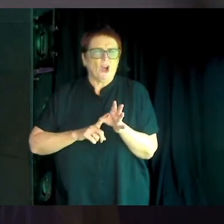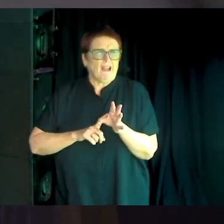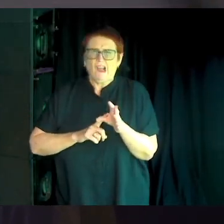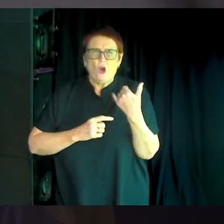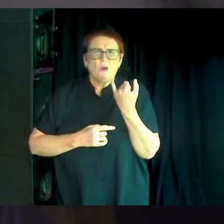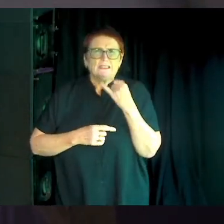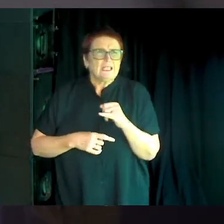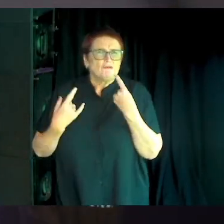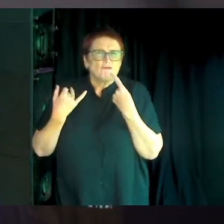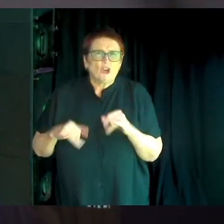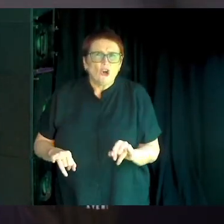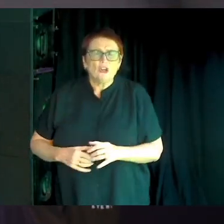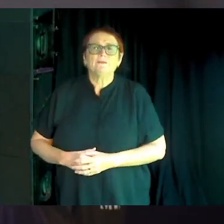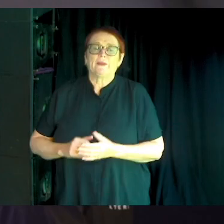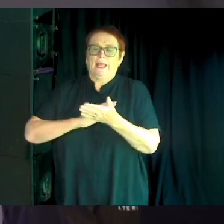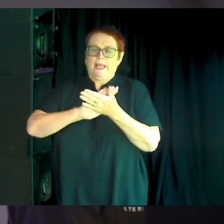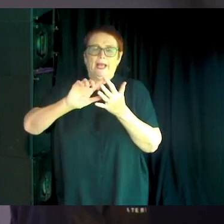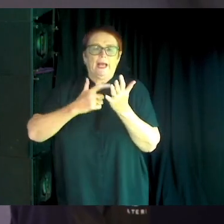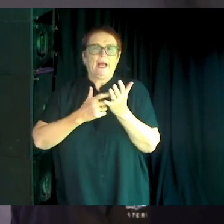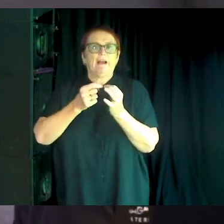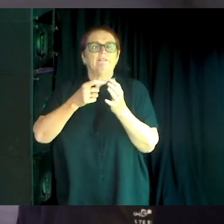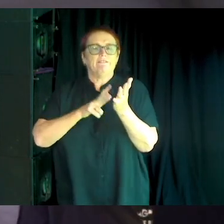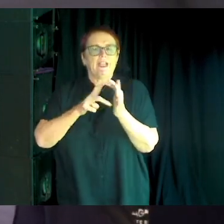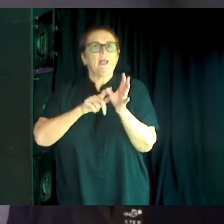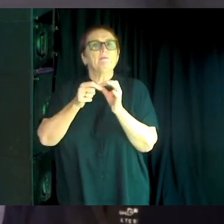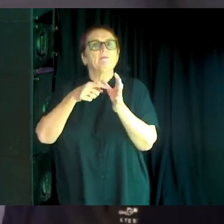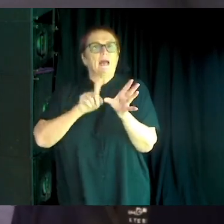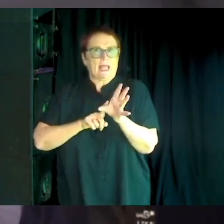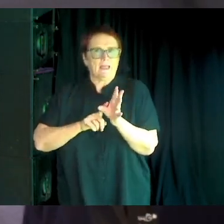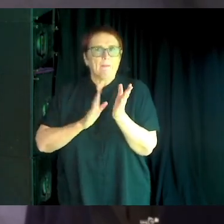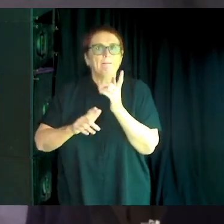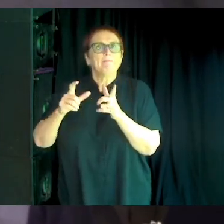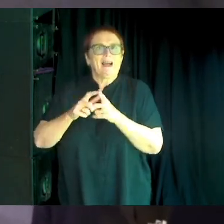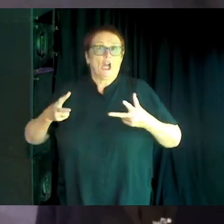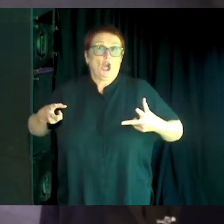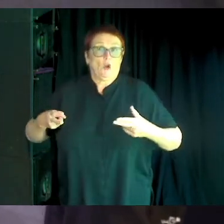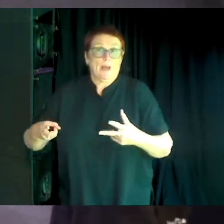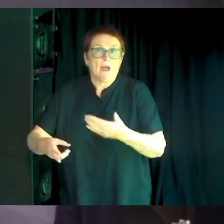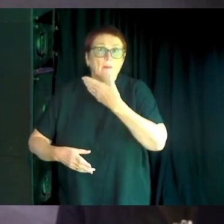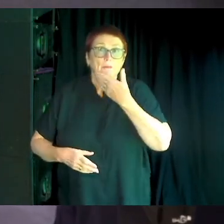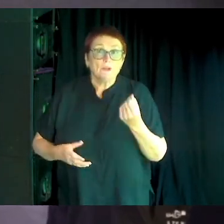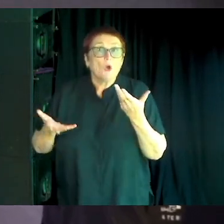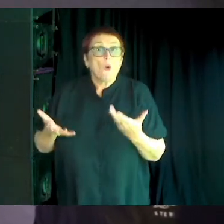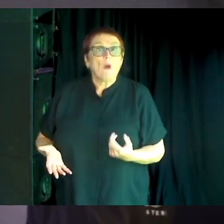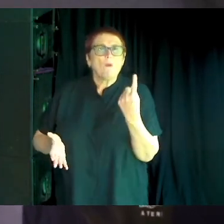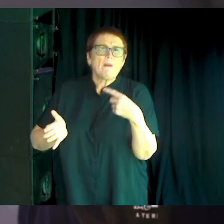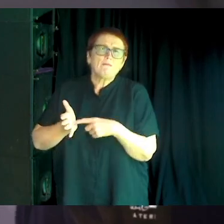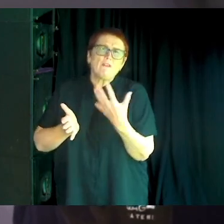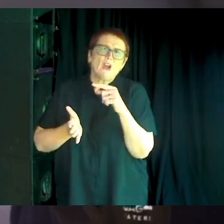as Harry Bay by saying the Harvey Bay mud crab is this beautiful crab it's 1.5 to 1.6 kilos